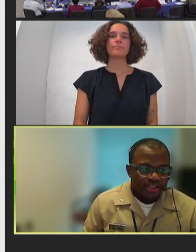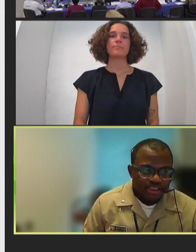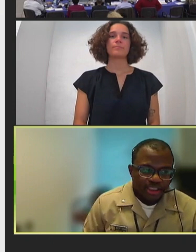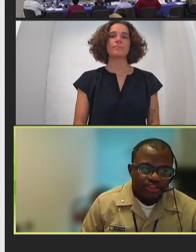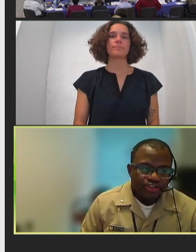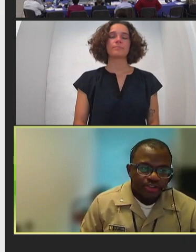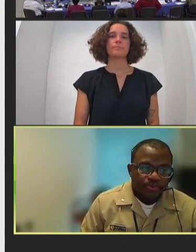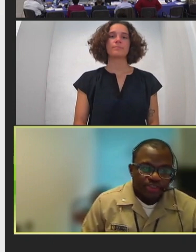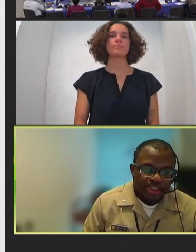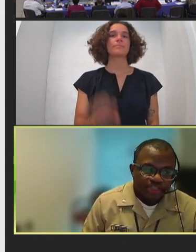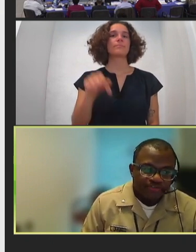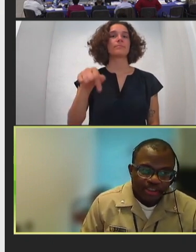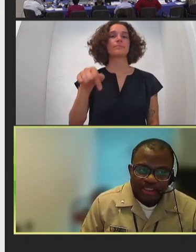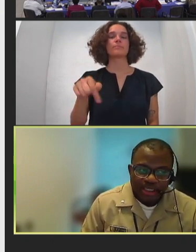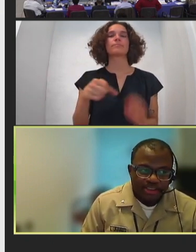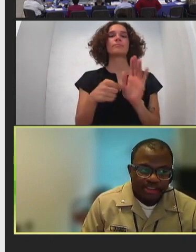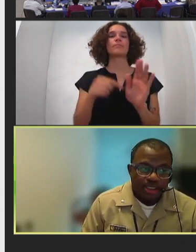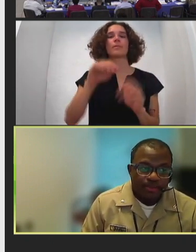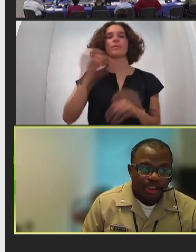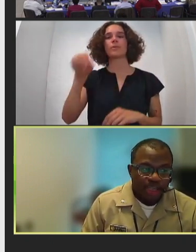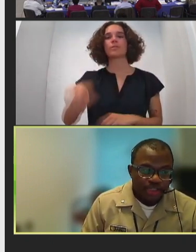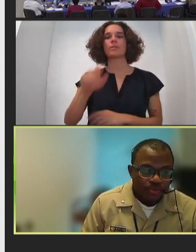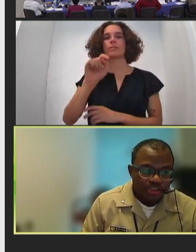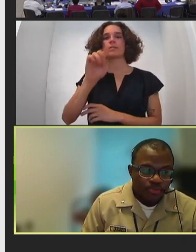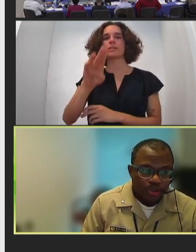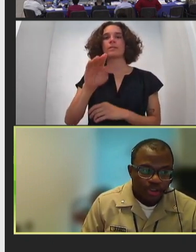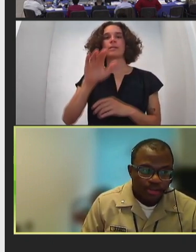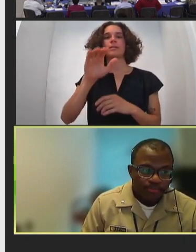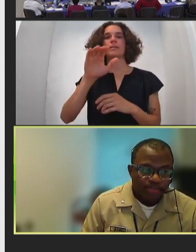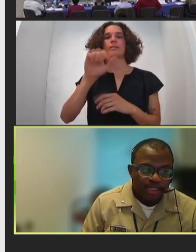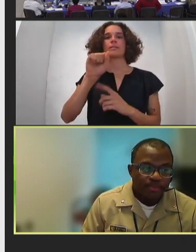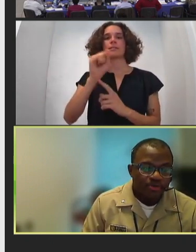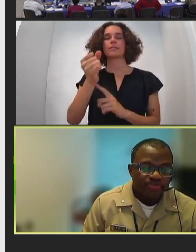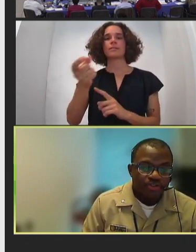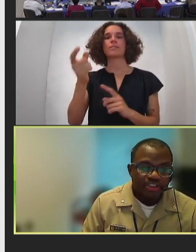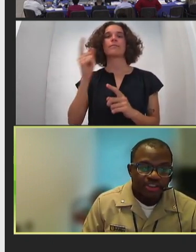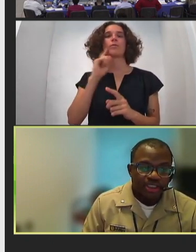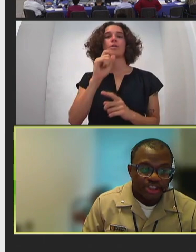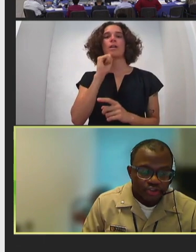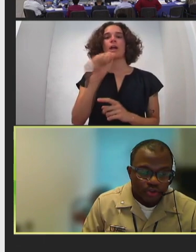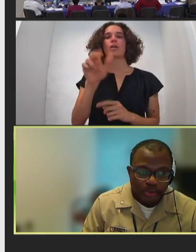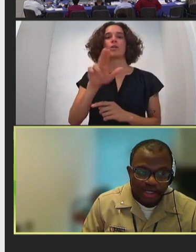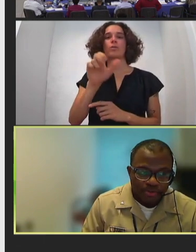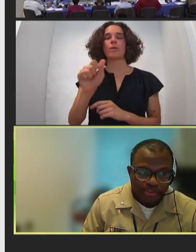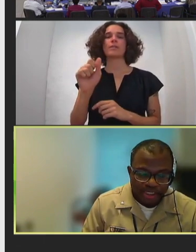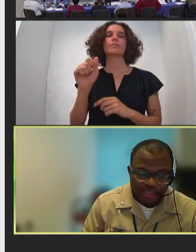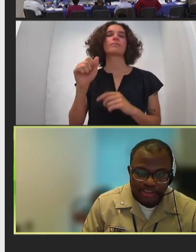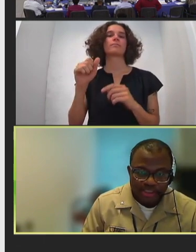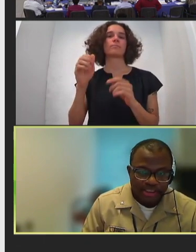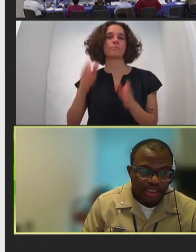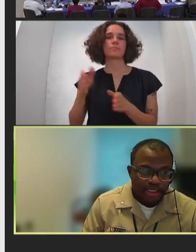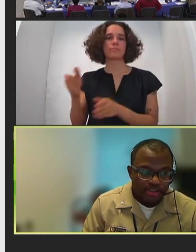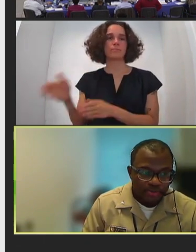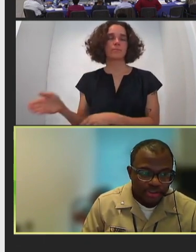This slide shows the percentage of TB cases among non-U.S.-born by number of years since initial arrival in the United States at diagnosis.